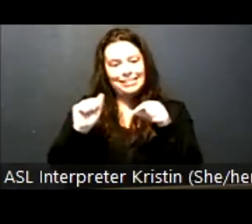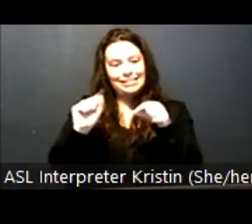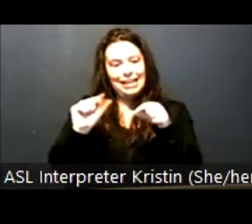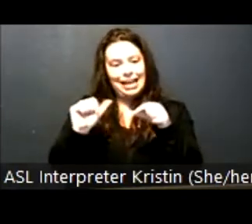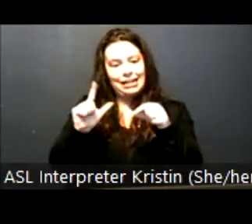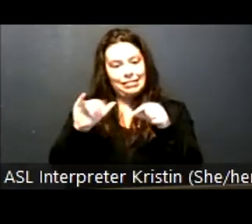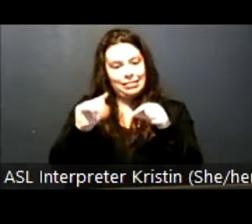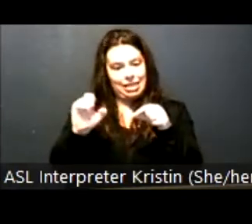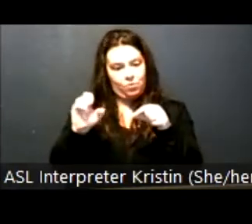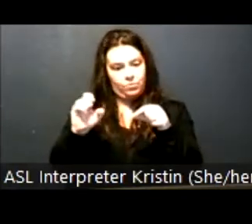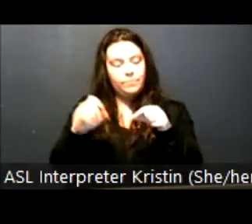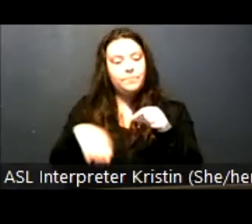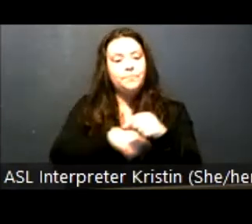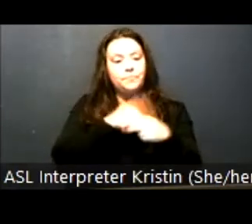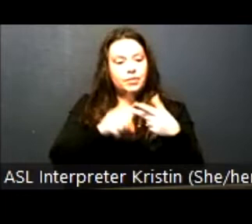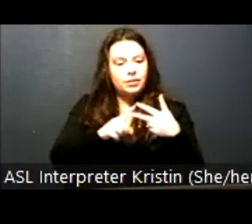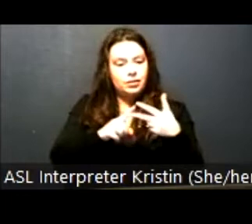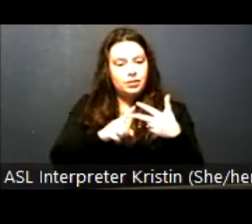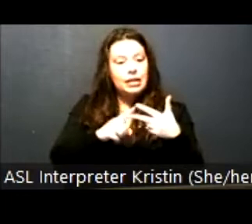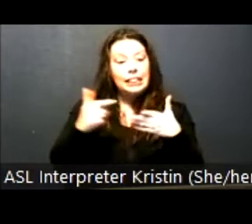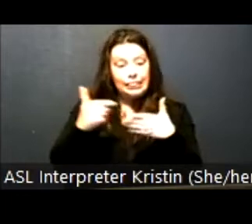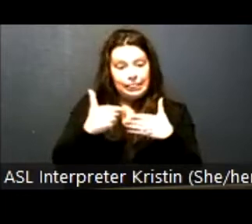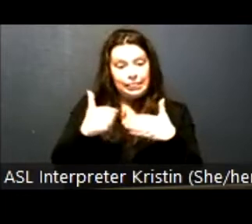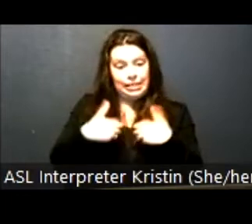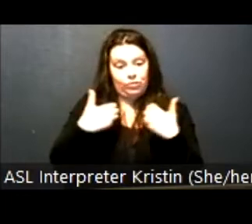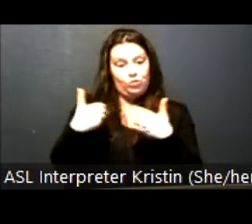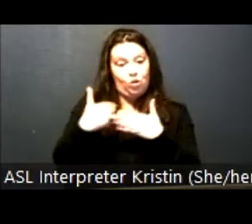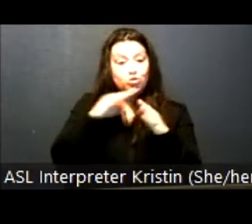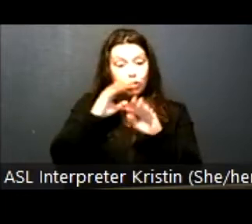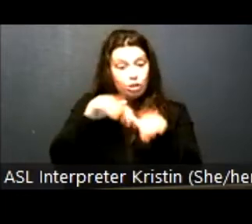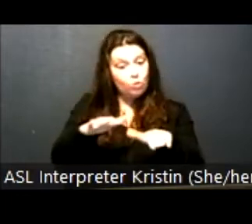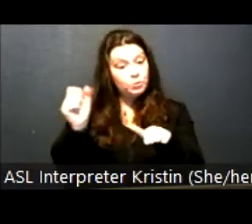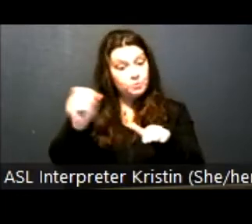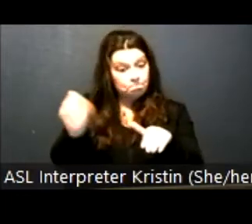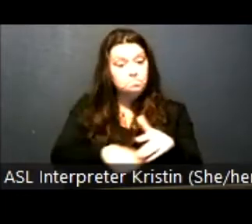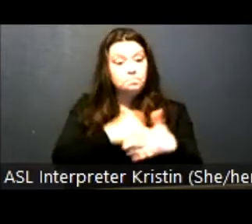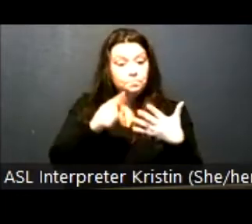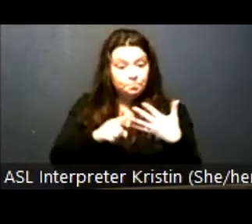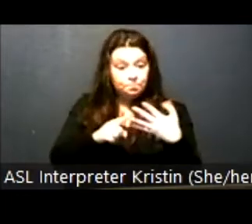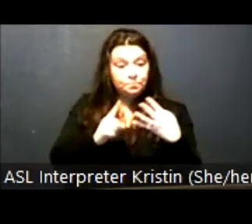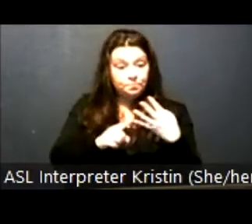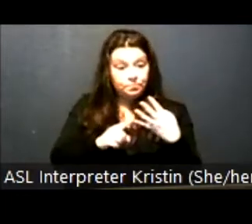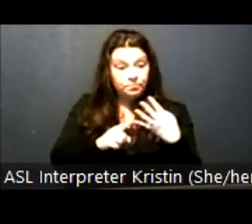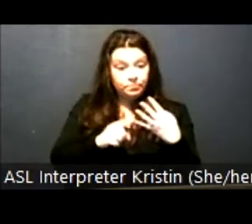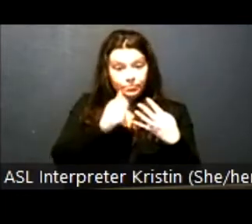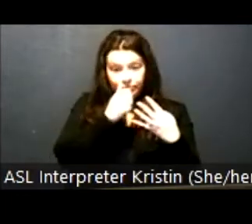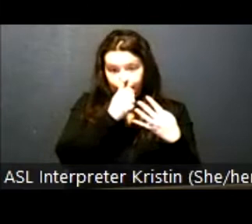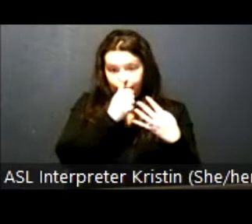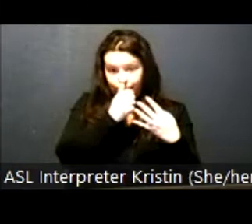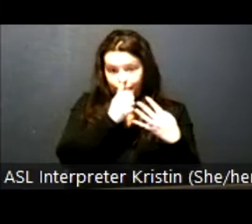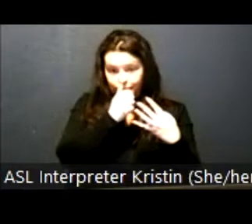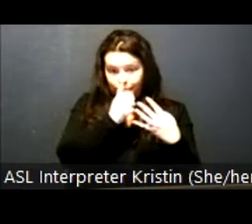And the next one, living close to the ocean. Some people are already getting it! The flock of this